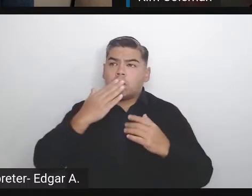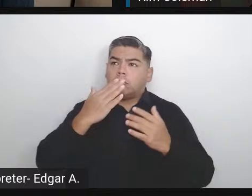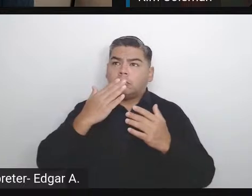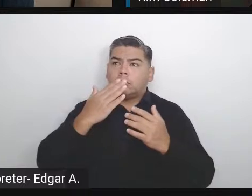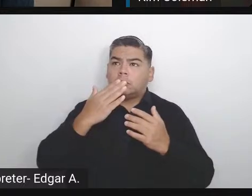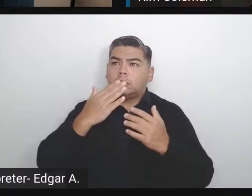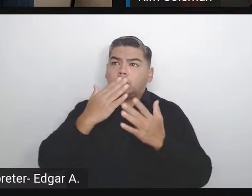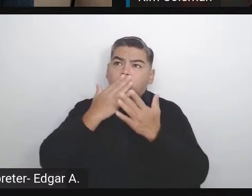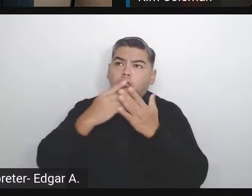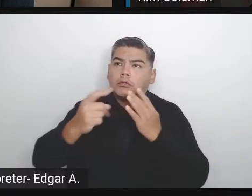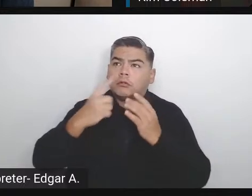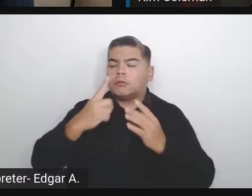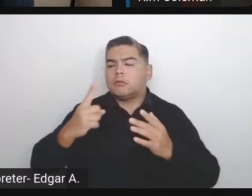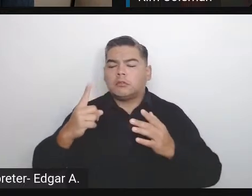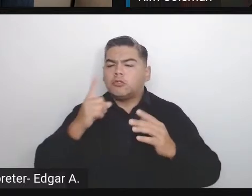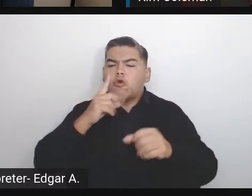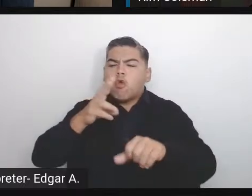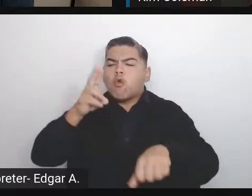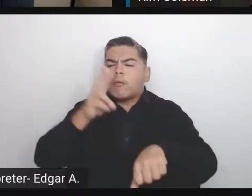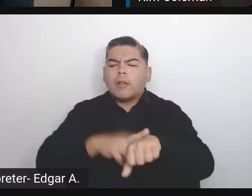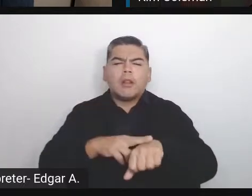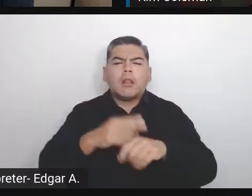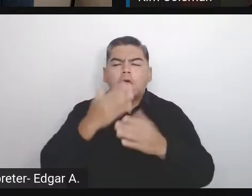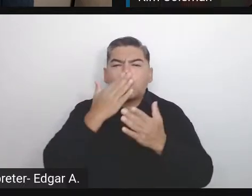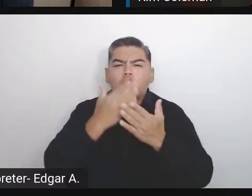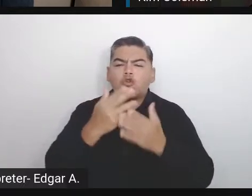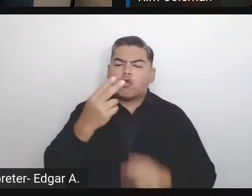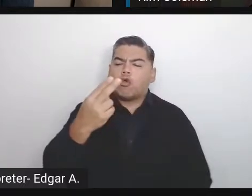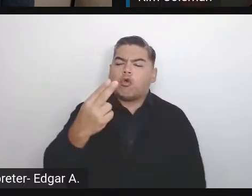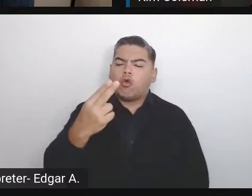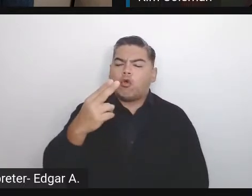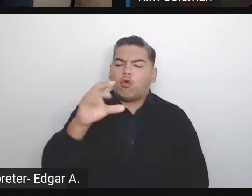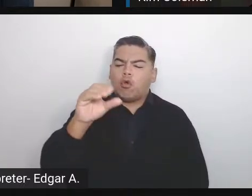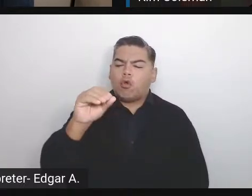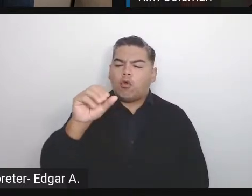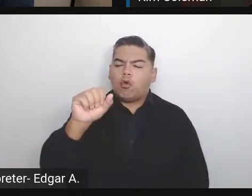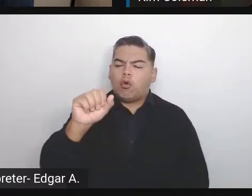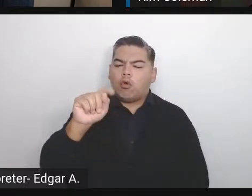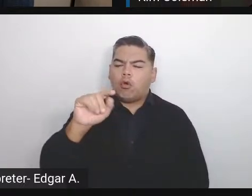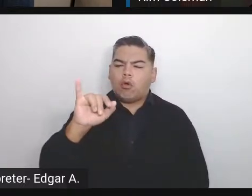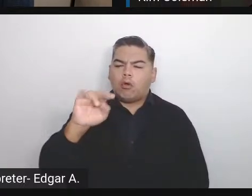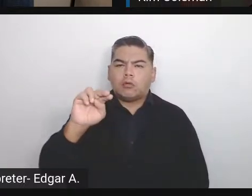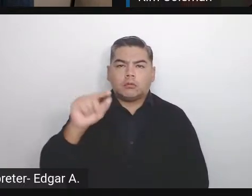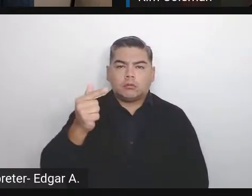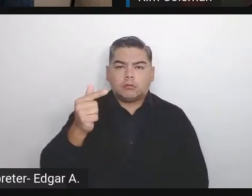I mean … just the regular things. Having a good hosting because it is important.